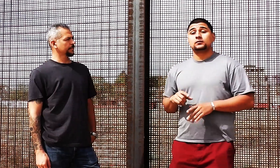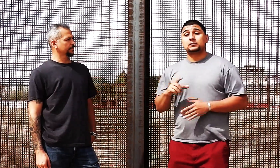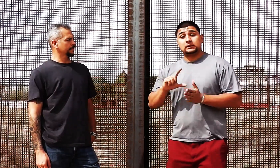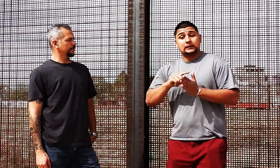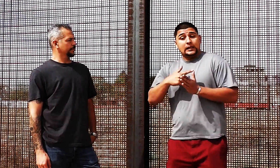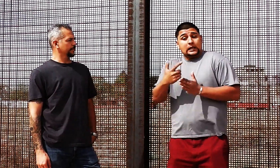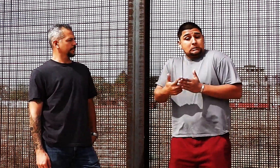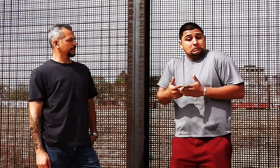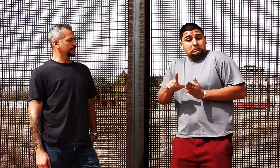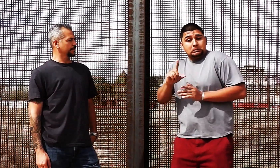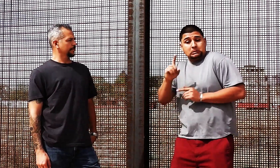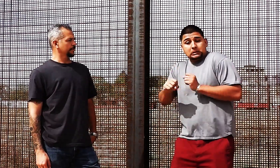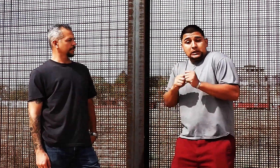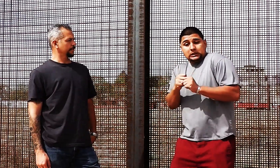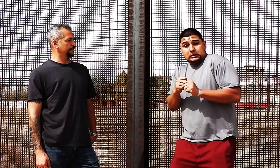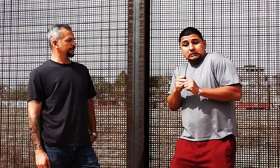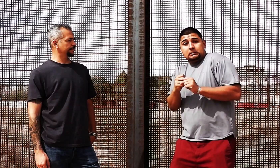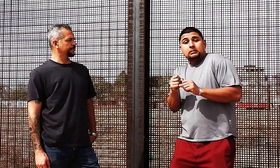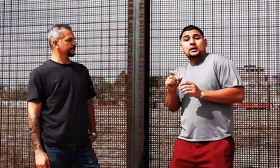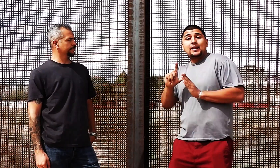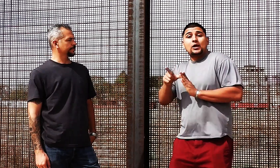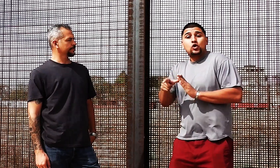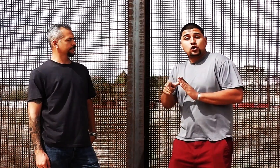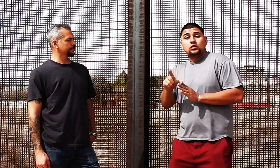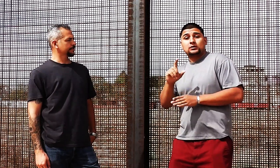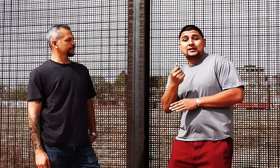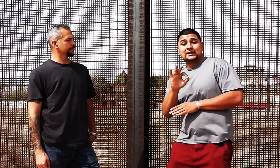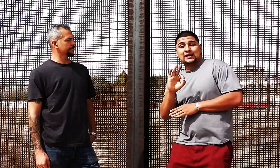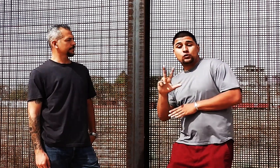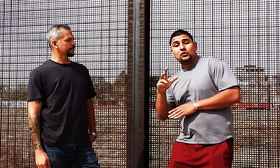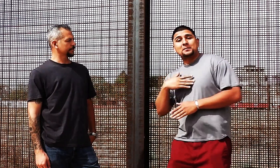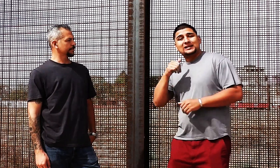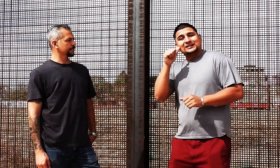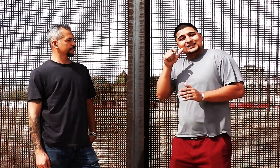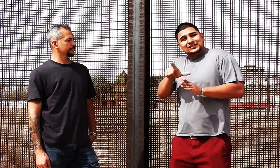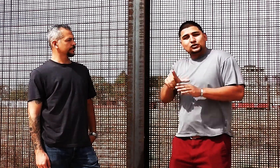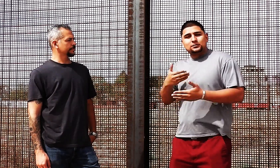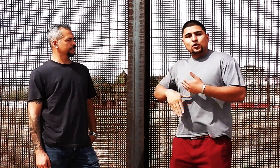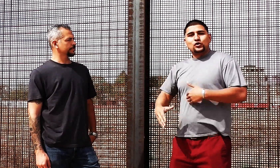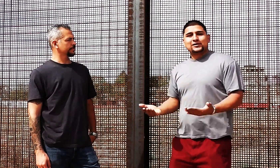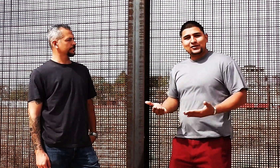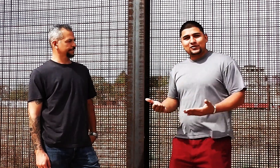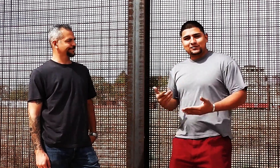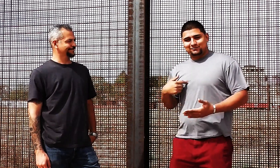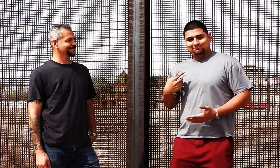Then one year later in 1993, my sister born here in El Paso, Texas.